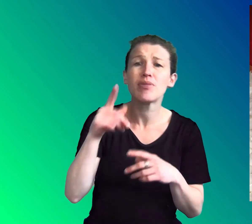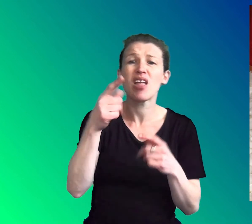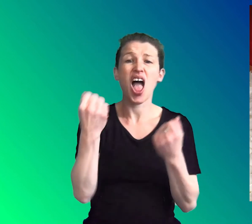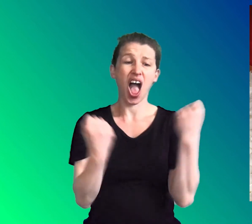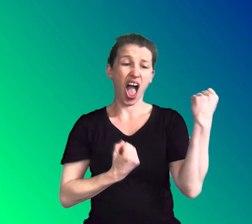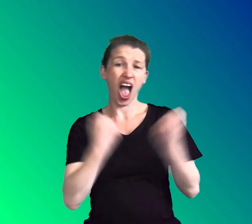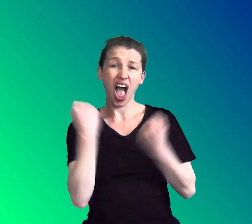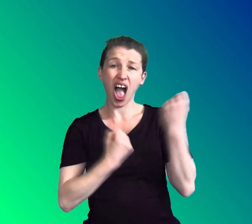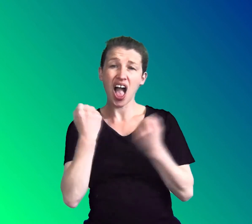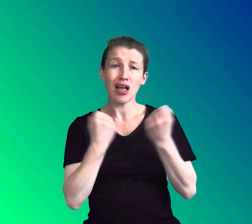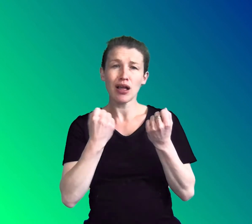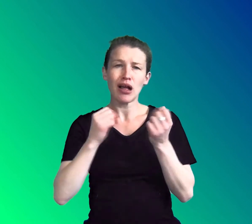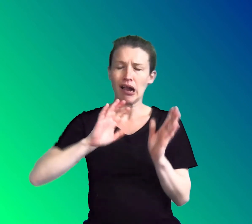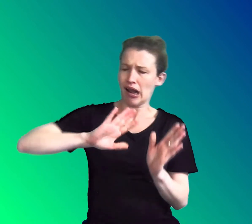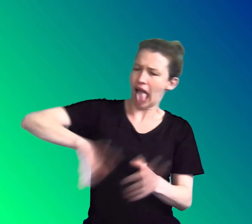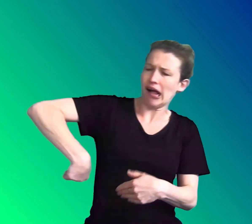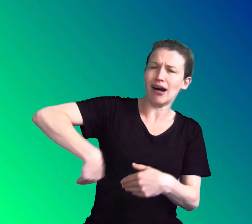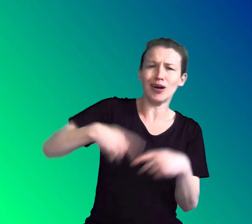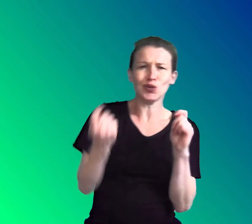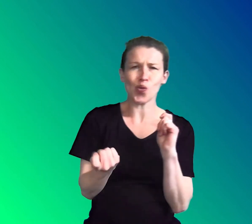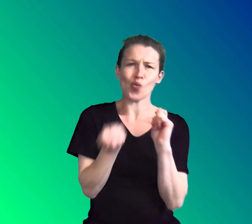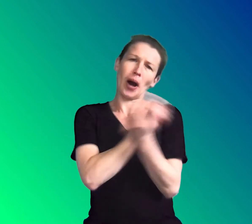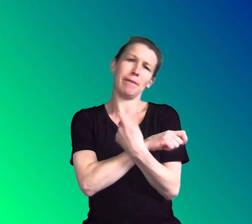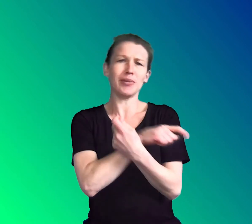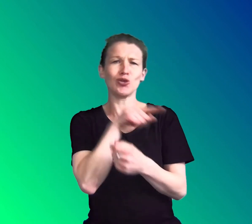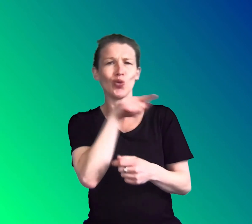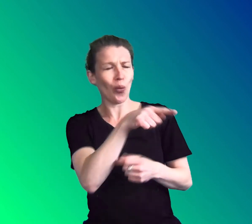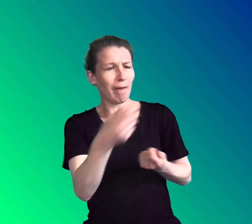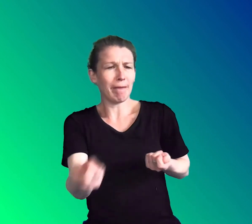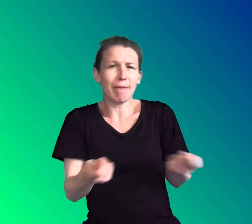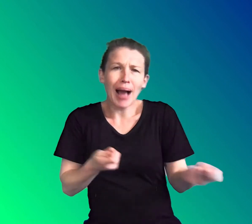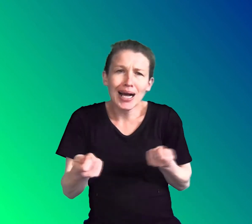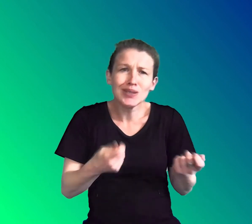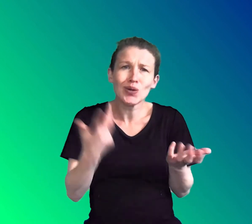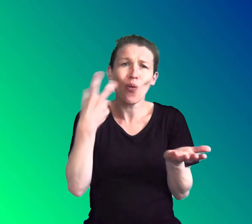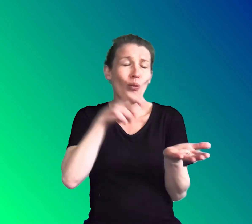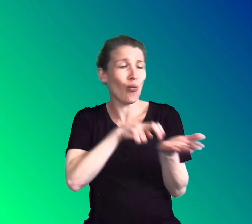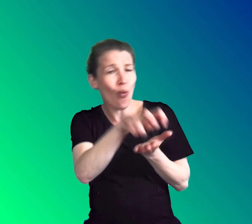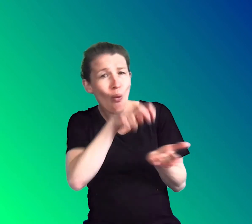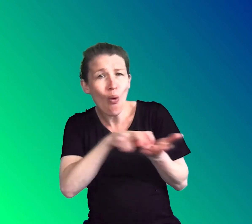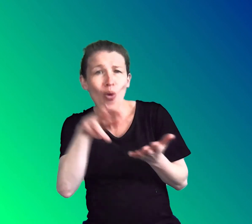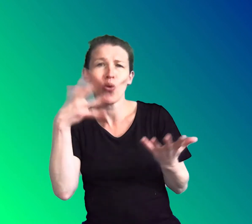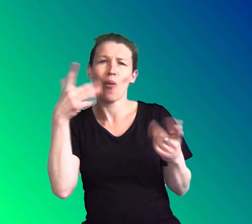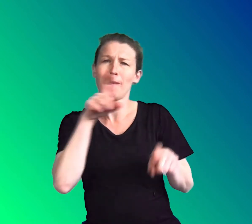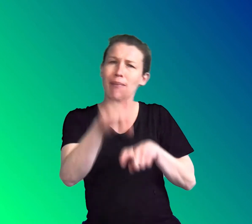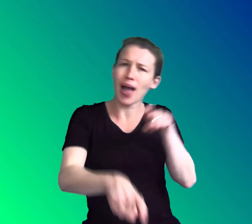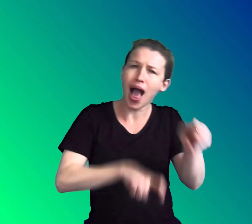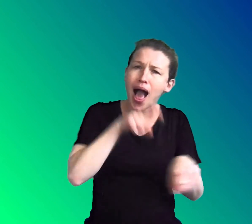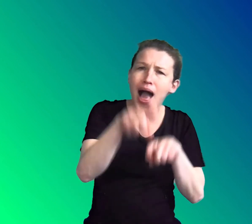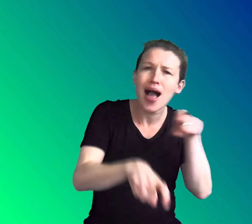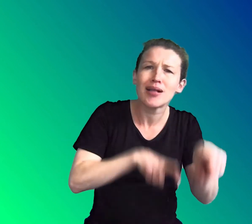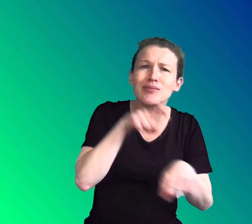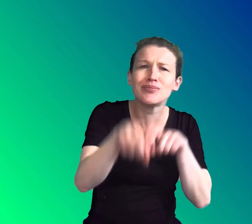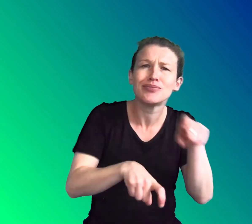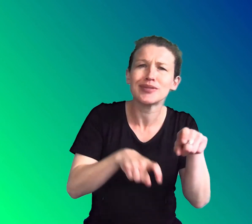Consider leaving the car at home and switching it out for a ride on the bus, a walk or a cycle.